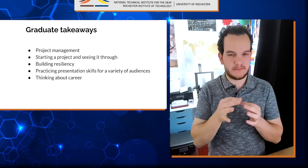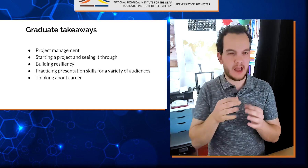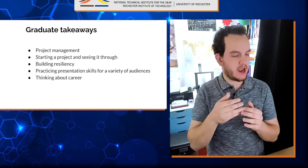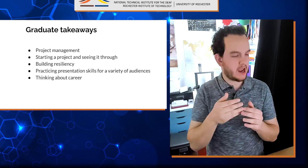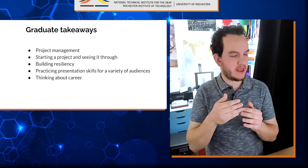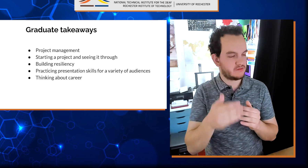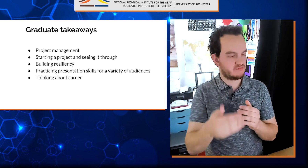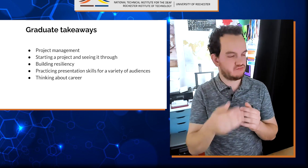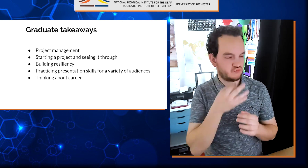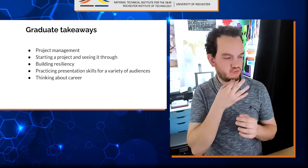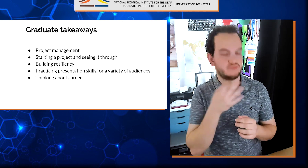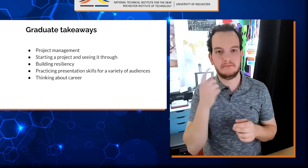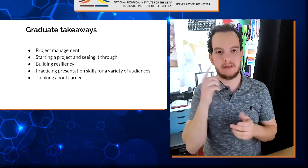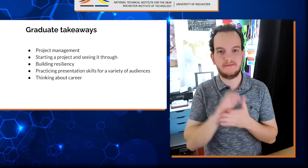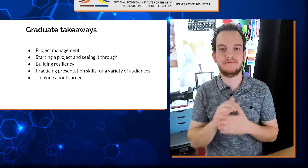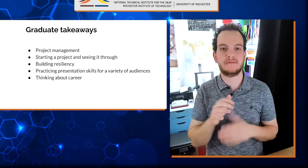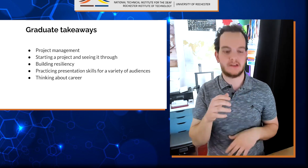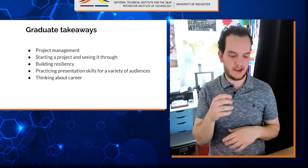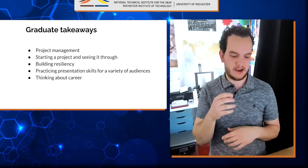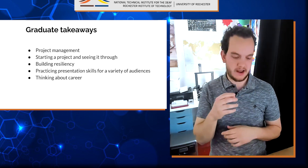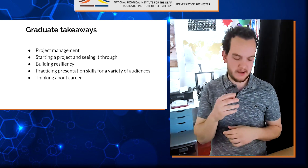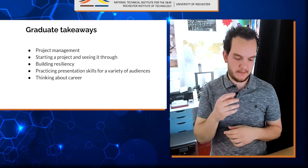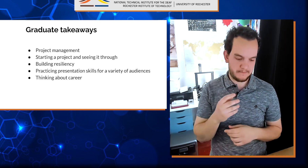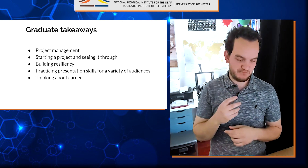And I'll talk about that more soon, I believe.